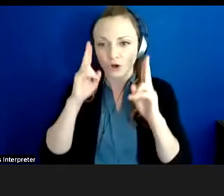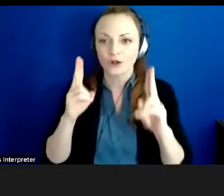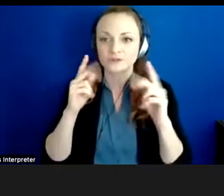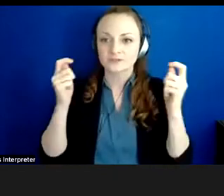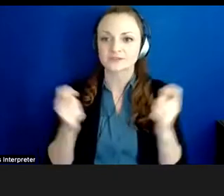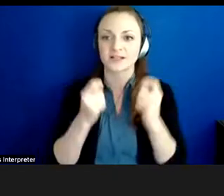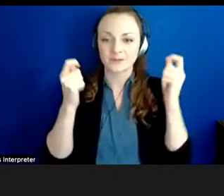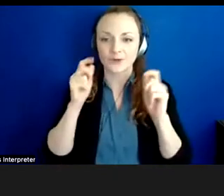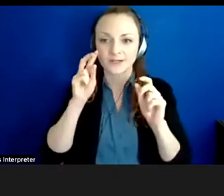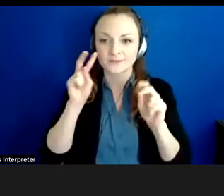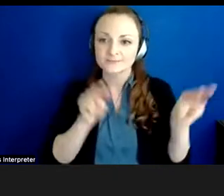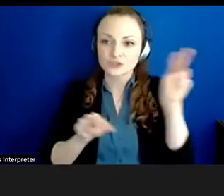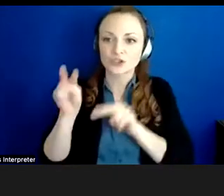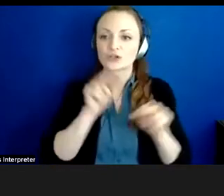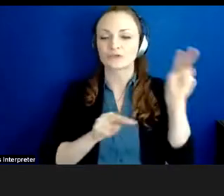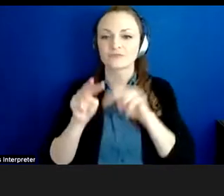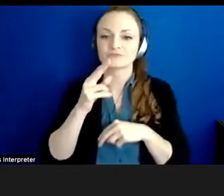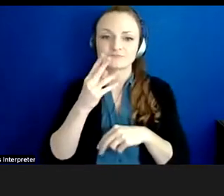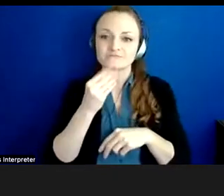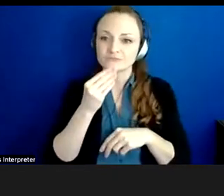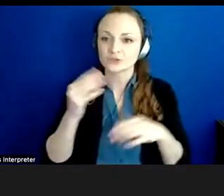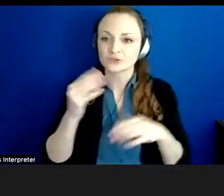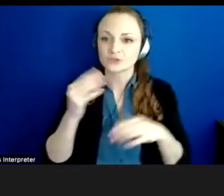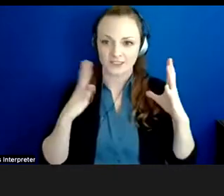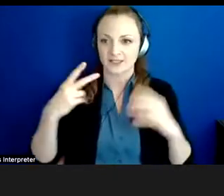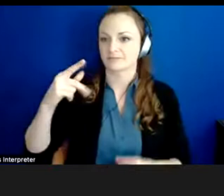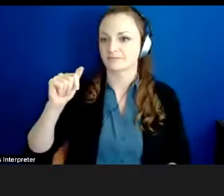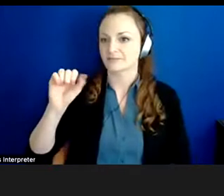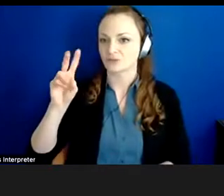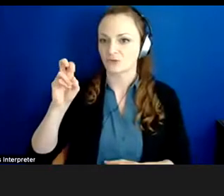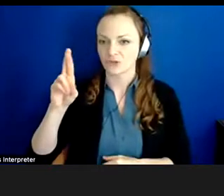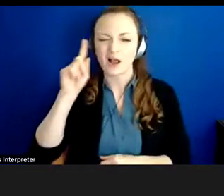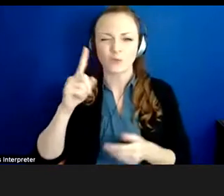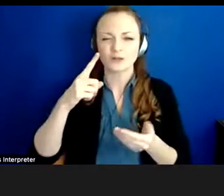19:06:35 But i'll talk about some of the other differences as well, and because we have such